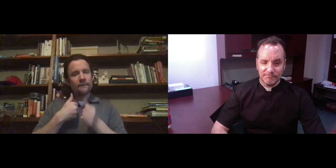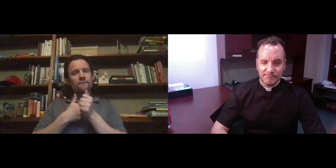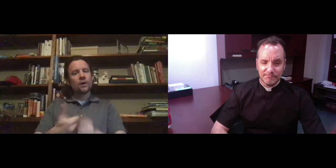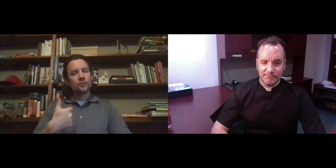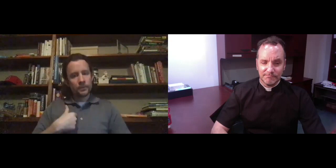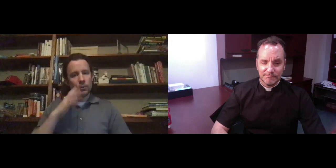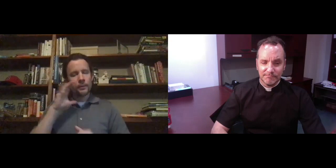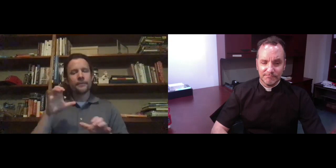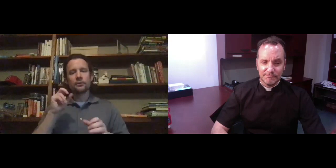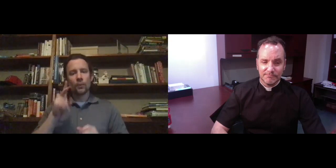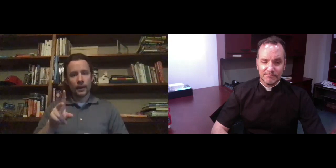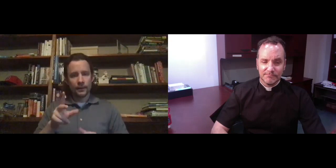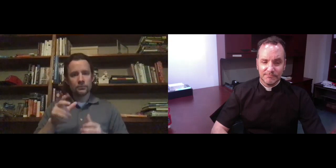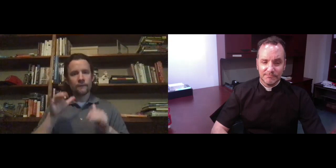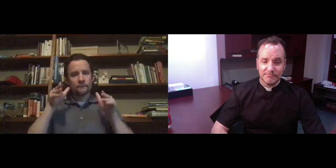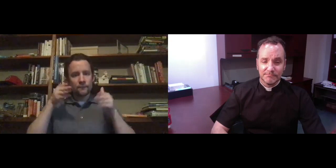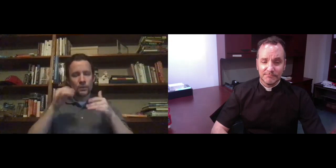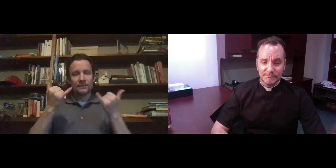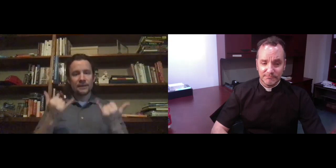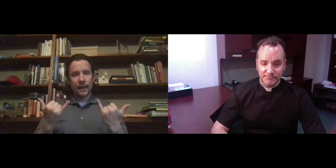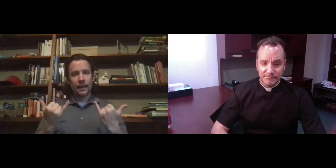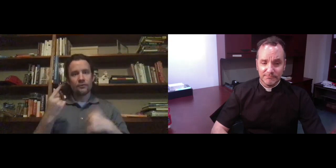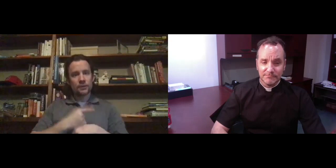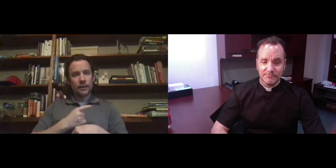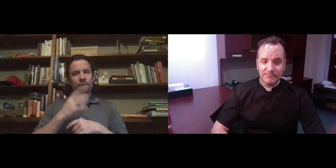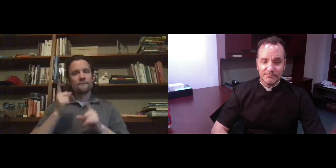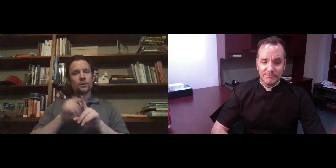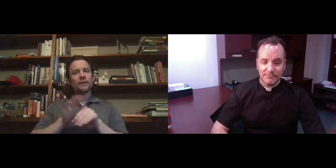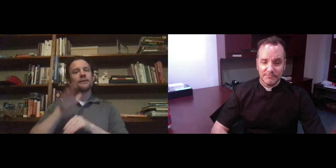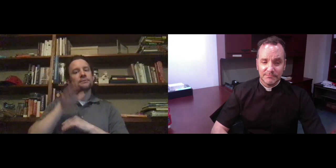So why worry about it? We just need to focus on God and take